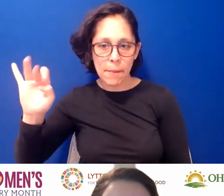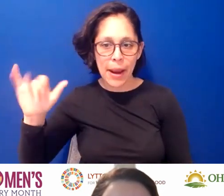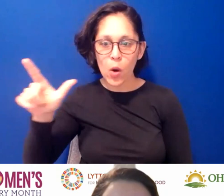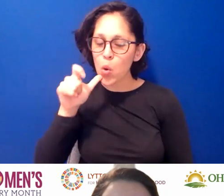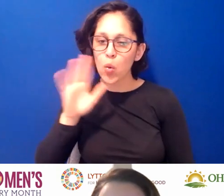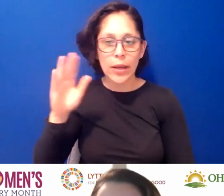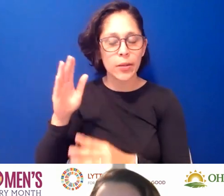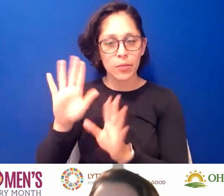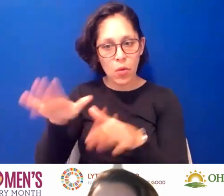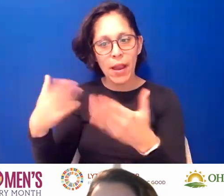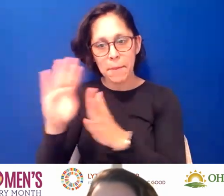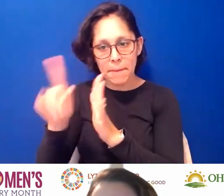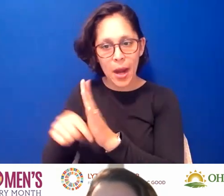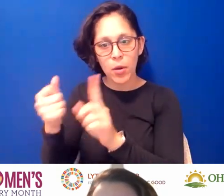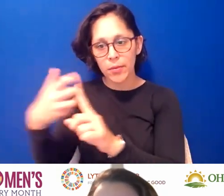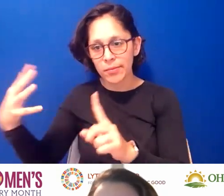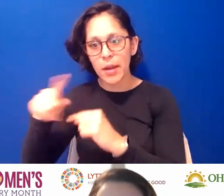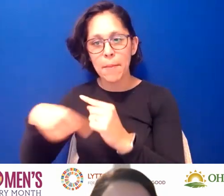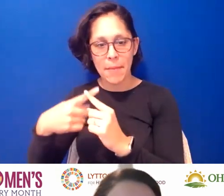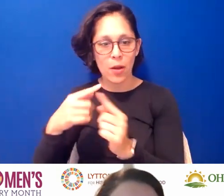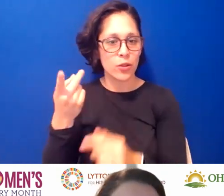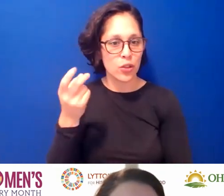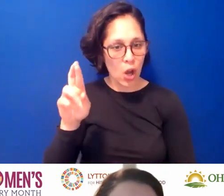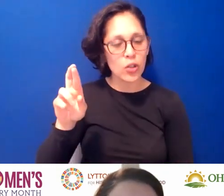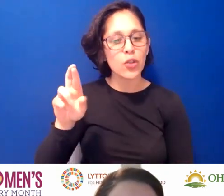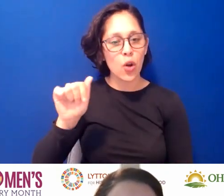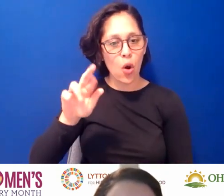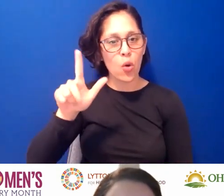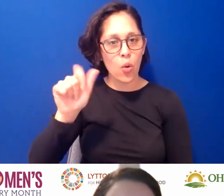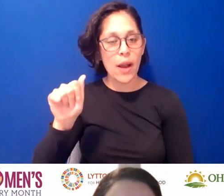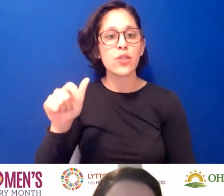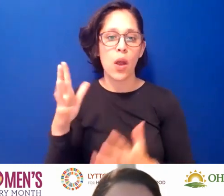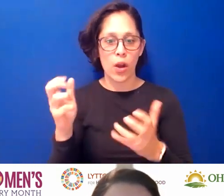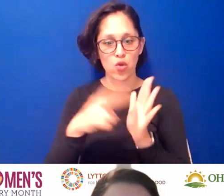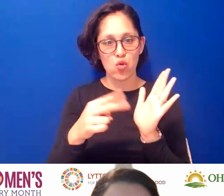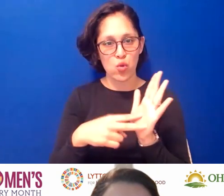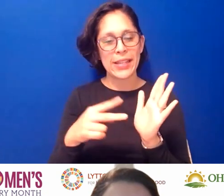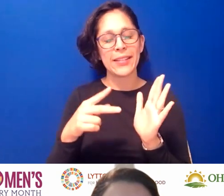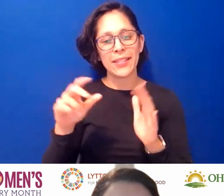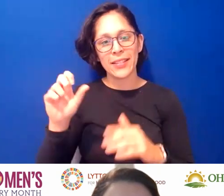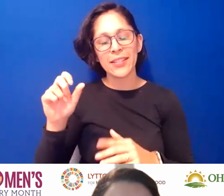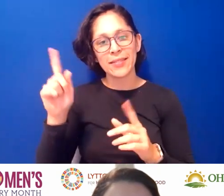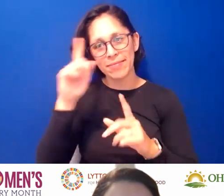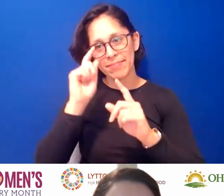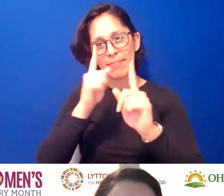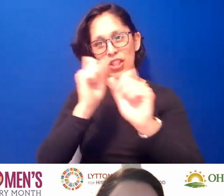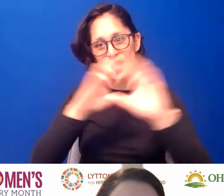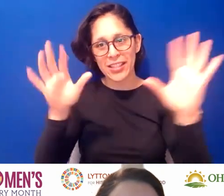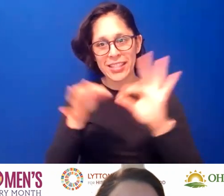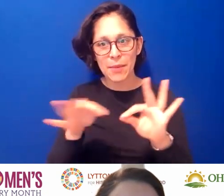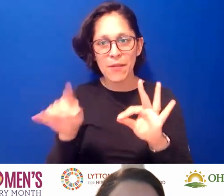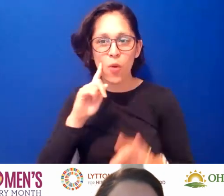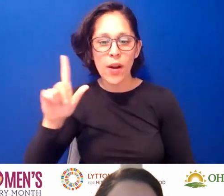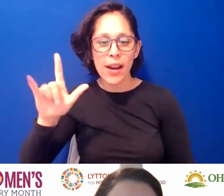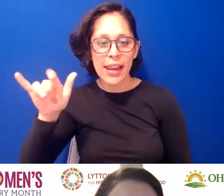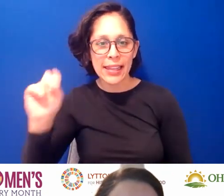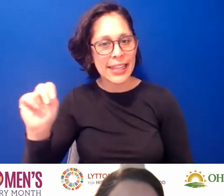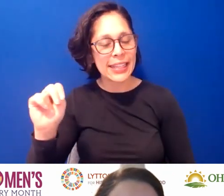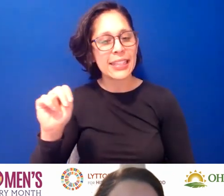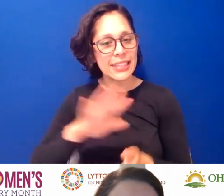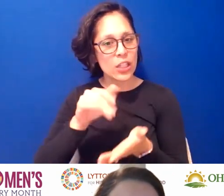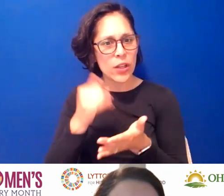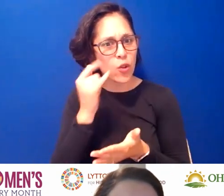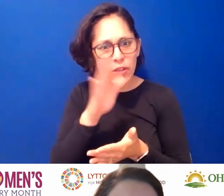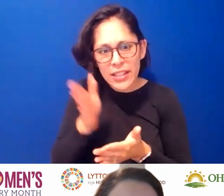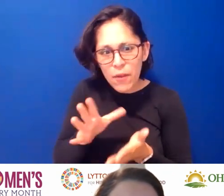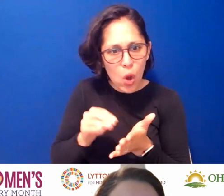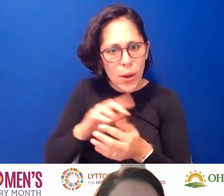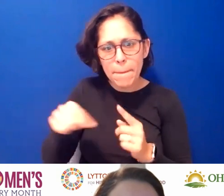Kyle Livie (he/him/his): But before that I want to read the Lytton Center mission statement so you can learn a little bit if you're new to the Lytton Center, just so you can learn a little bit more about who we are and what we do.